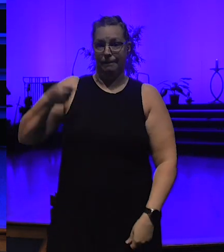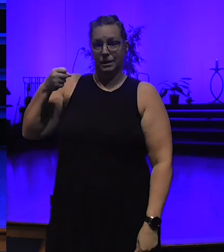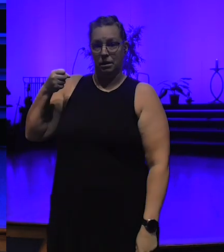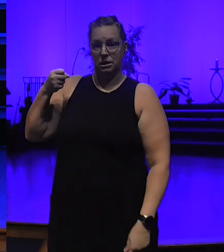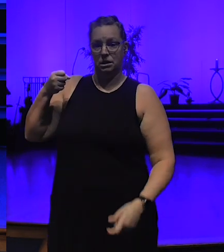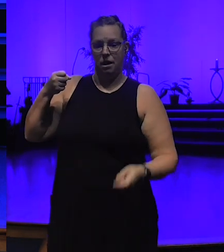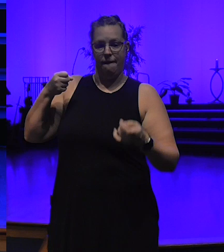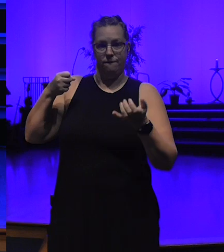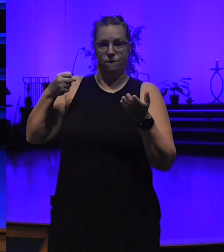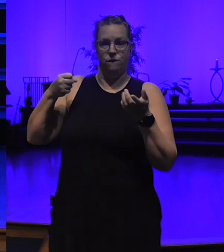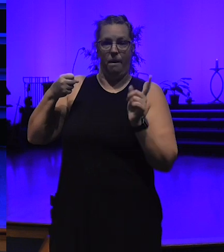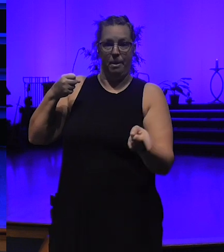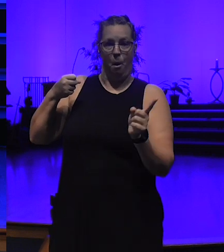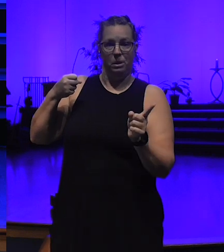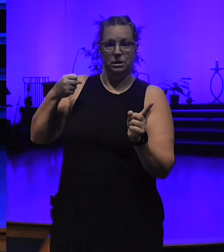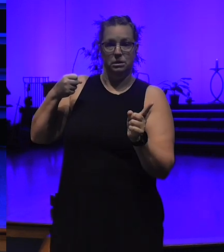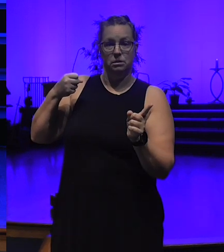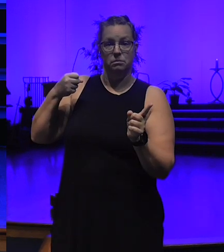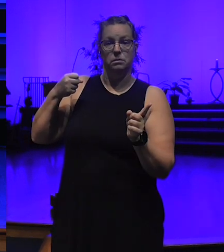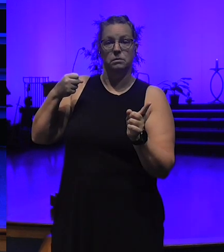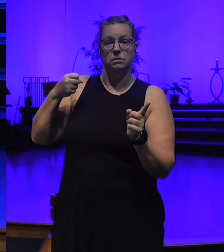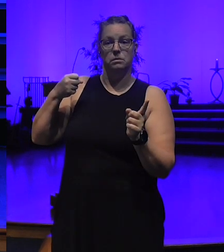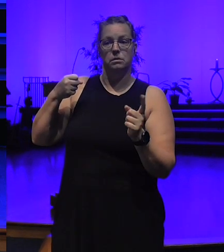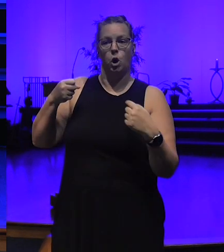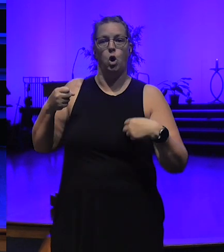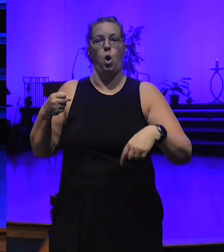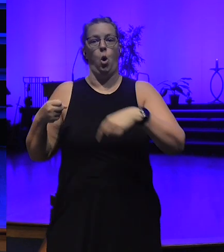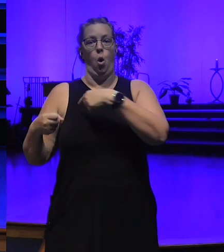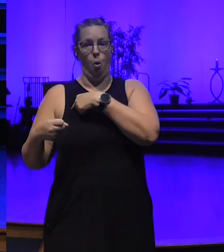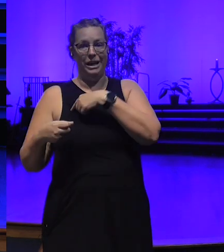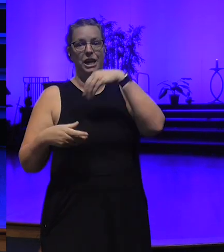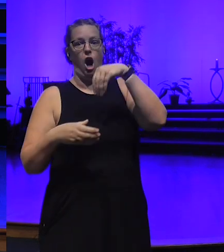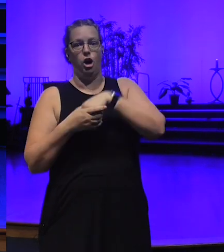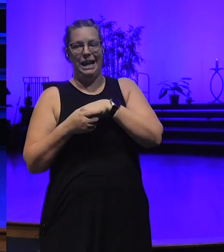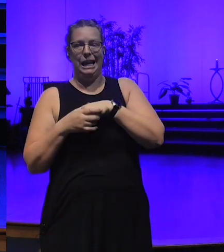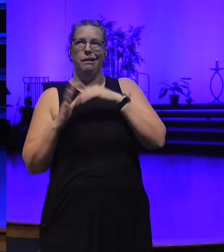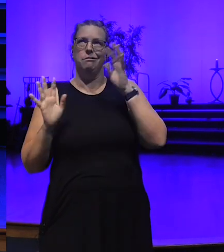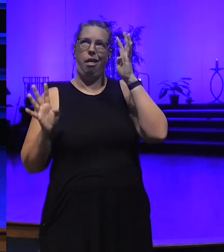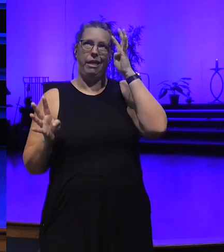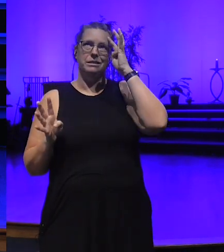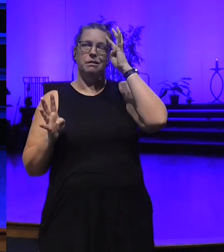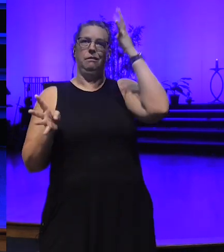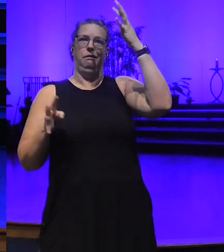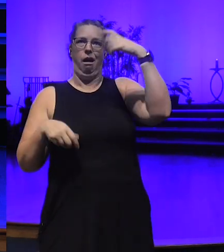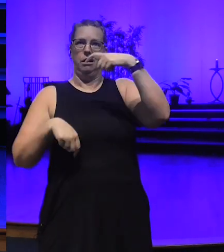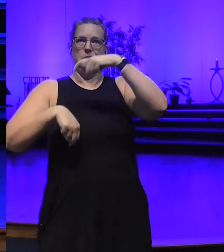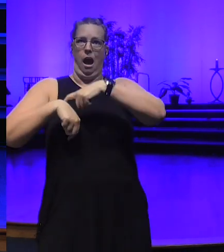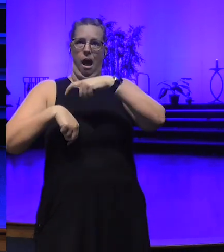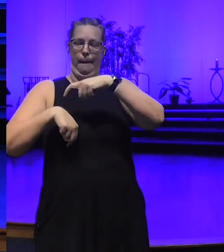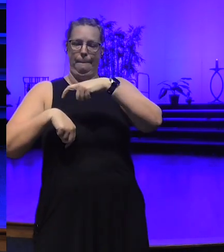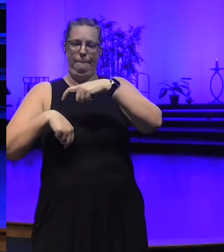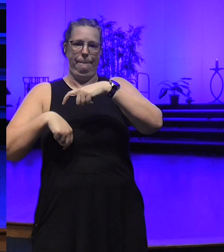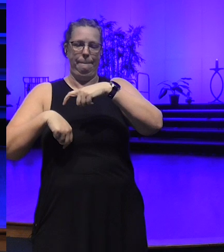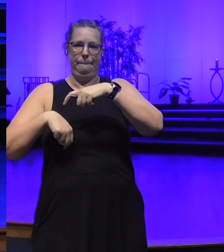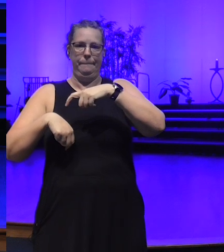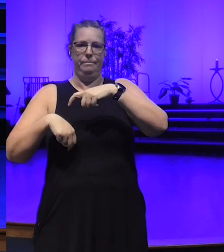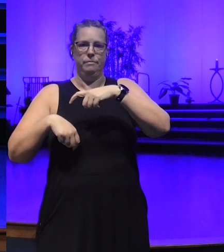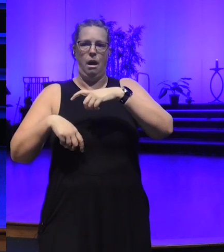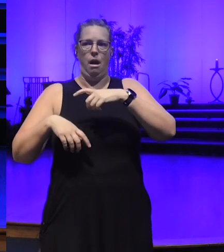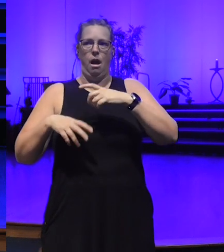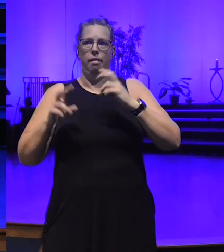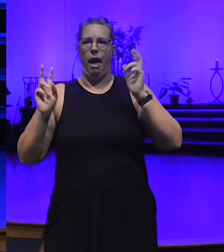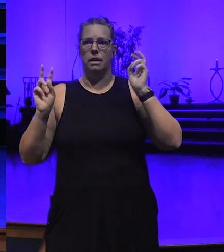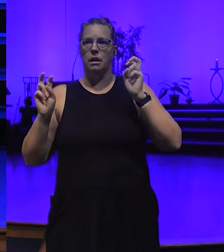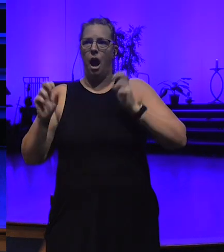we wind up living in a manufactured time almost like a Survivor or a soldier would